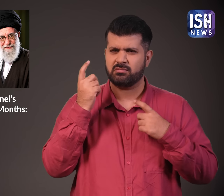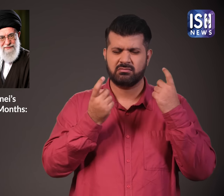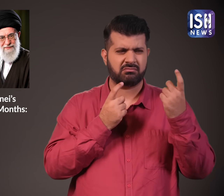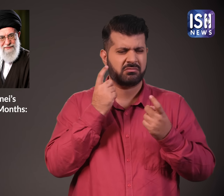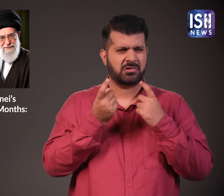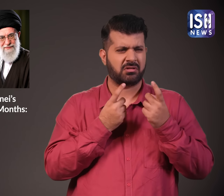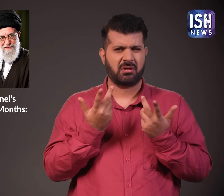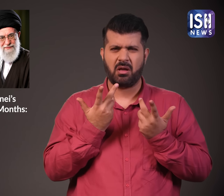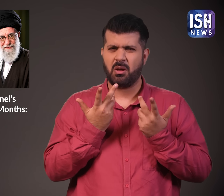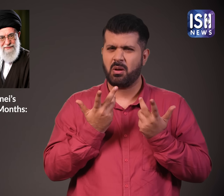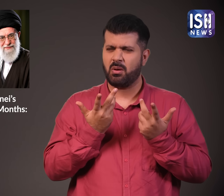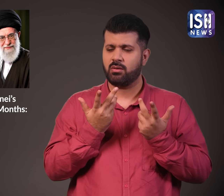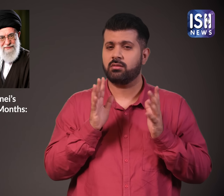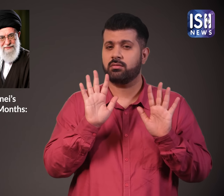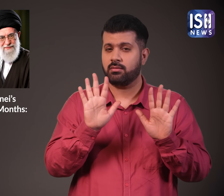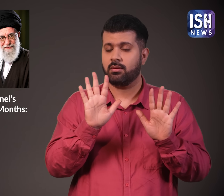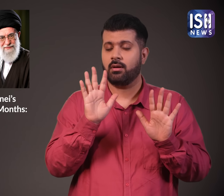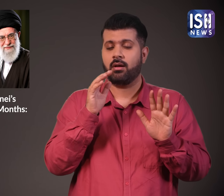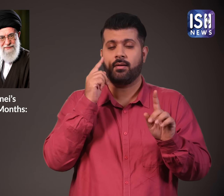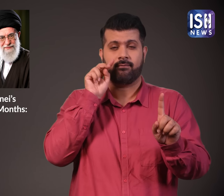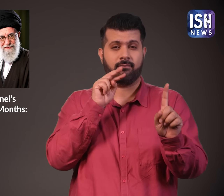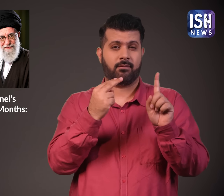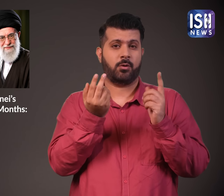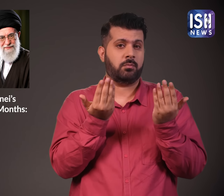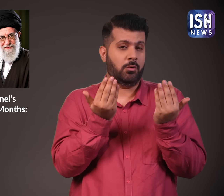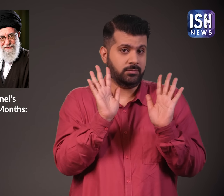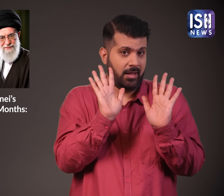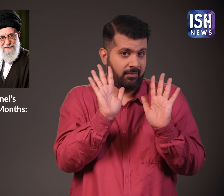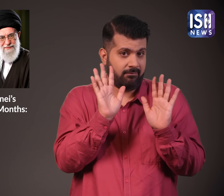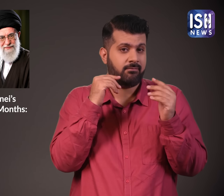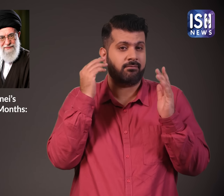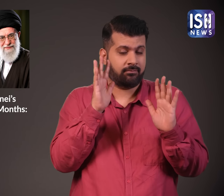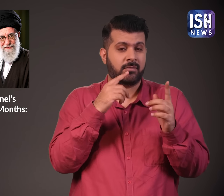There are a few possible reasons.